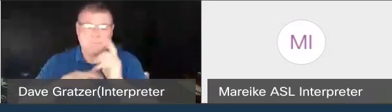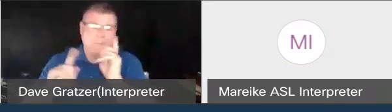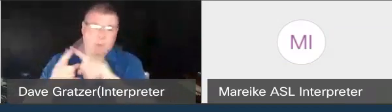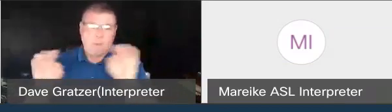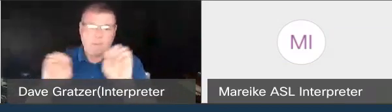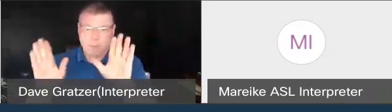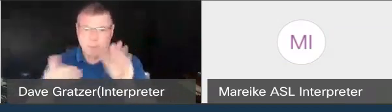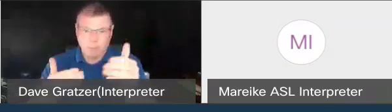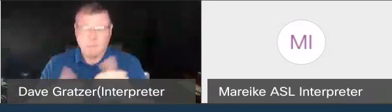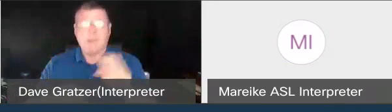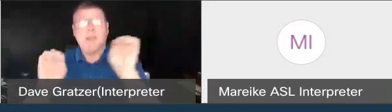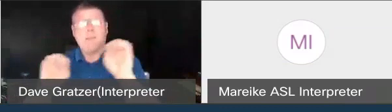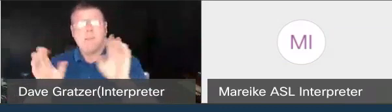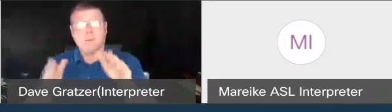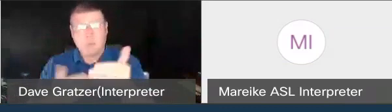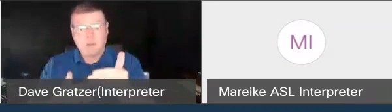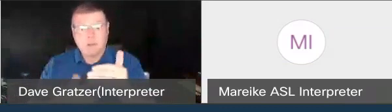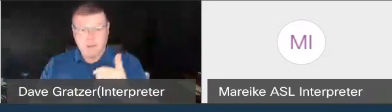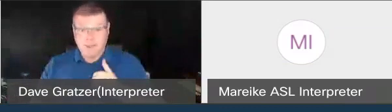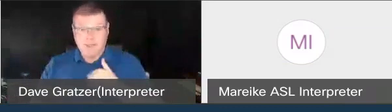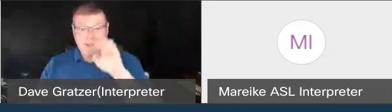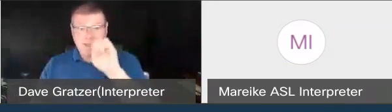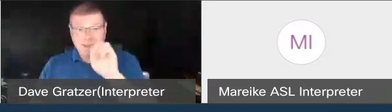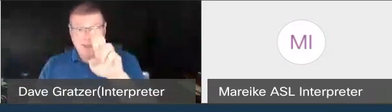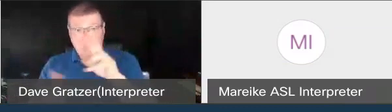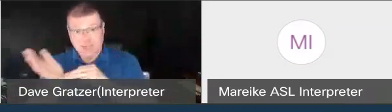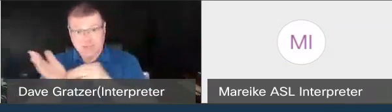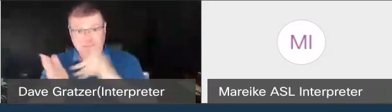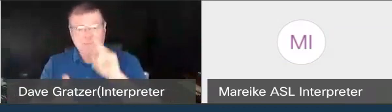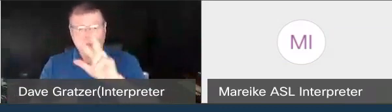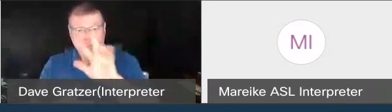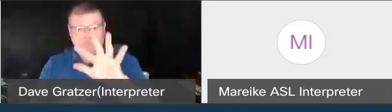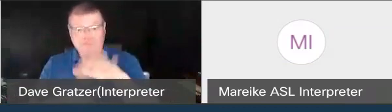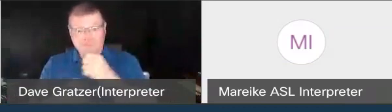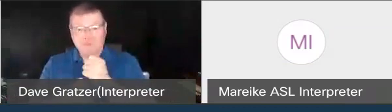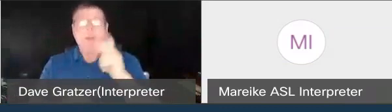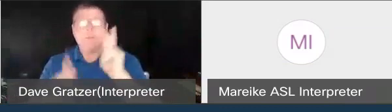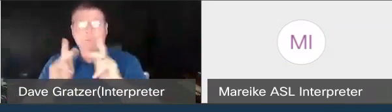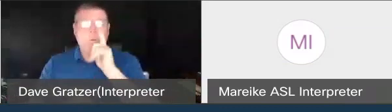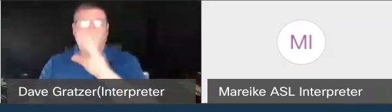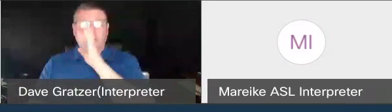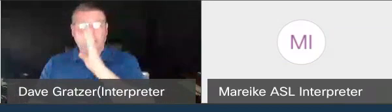Emergency departments--having been an ER doctor for 35 years, I can tell you, I took care of a lot of people who sobered in the hallways for hours,